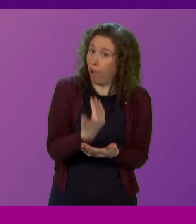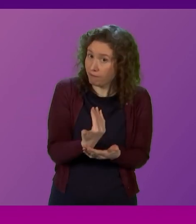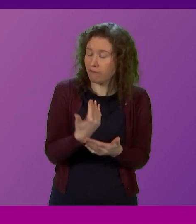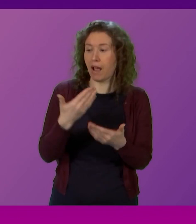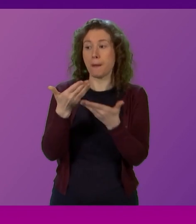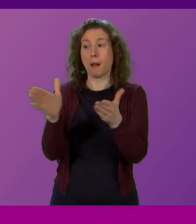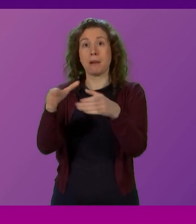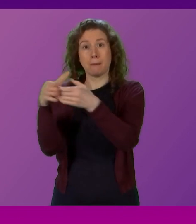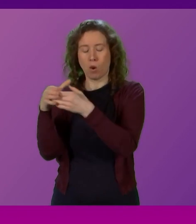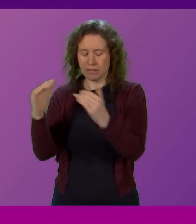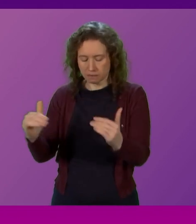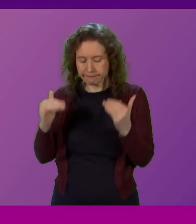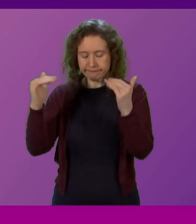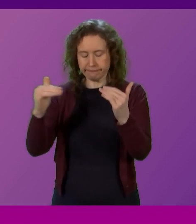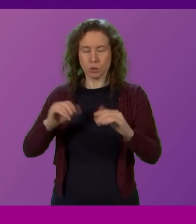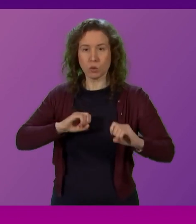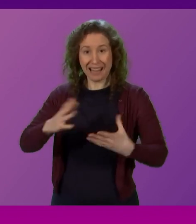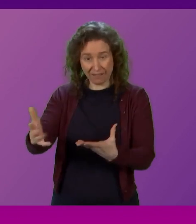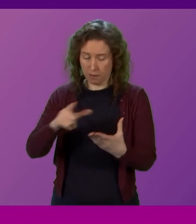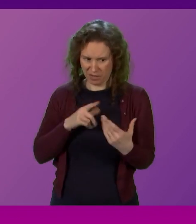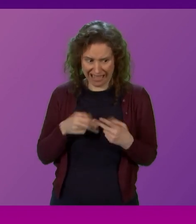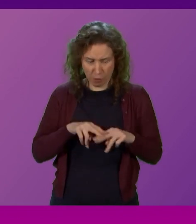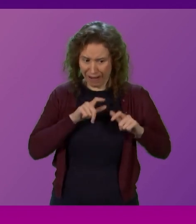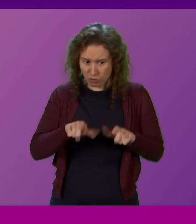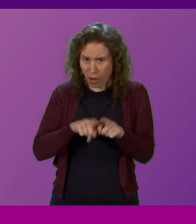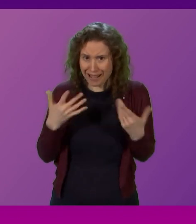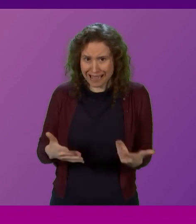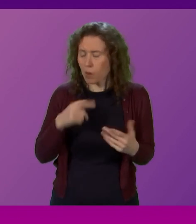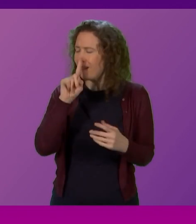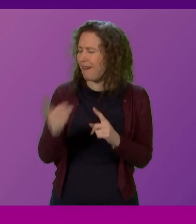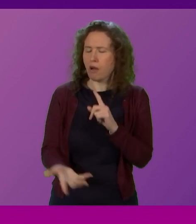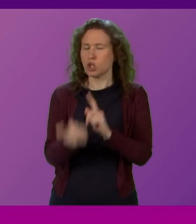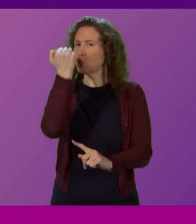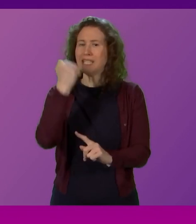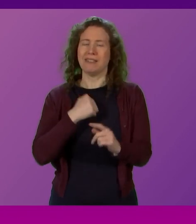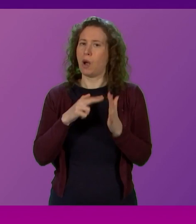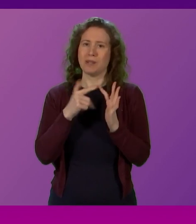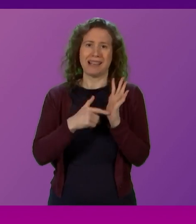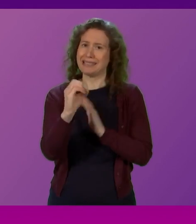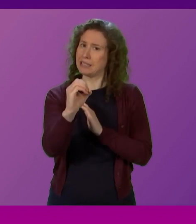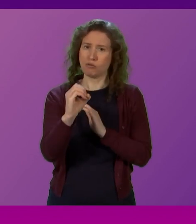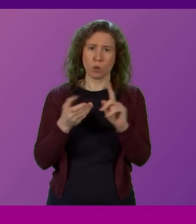up on delivery, given that, on current trends, we will not meet our ambitious net zero targets?